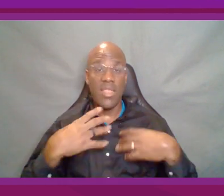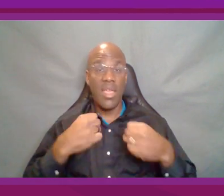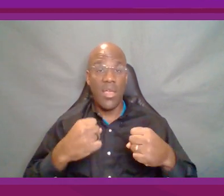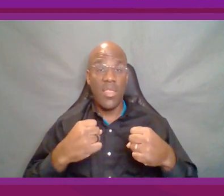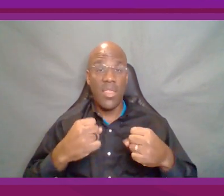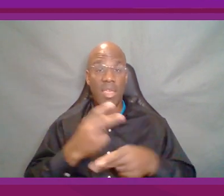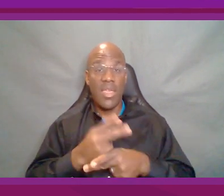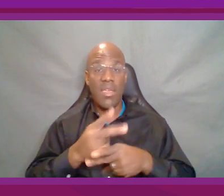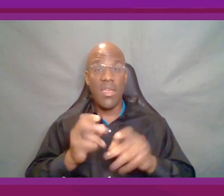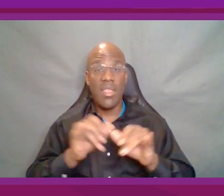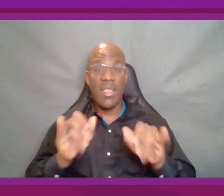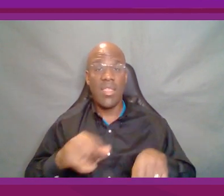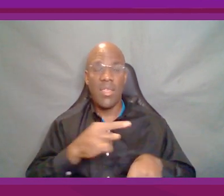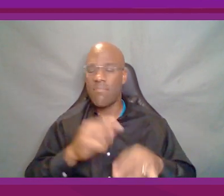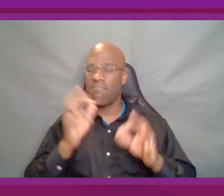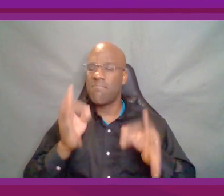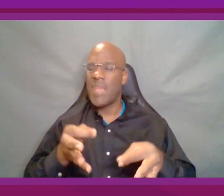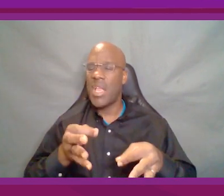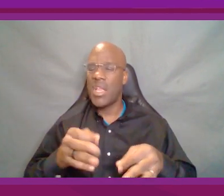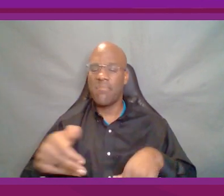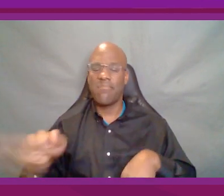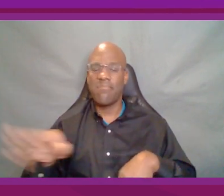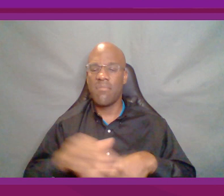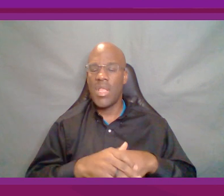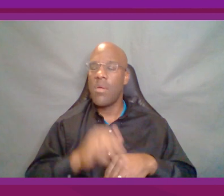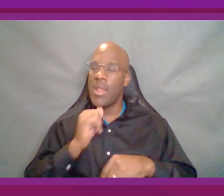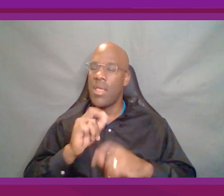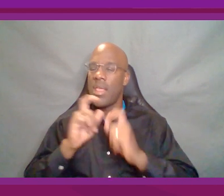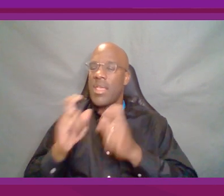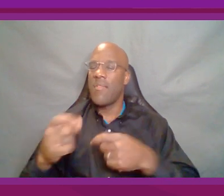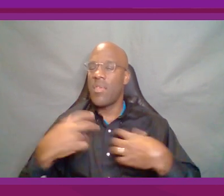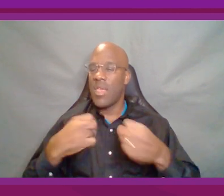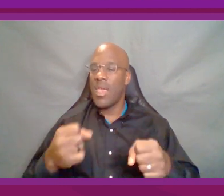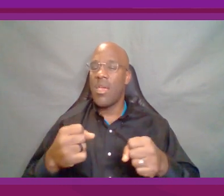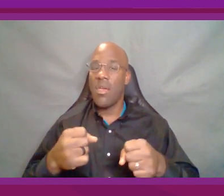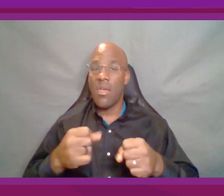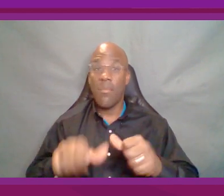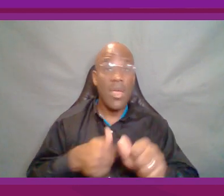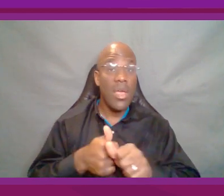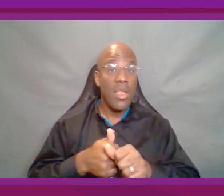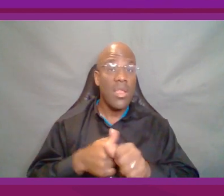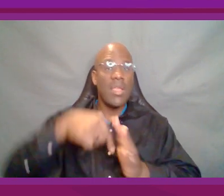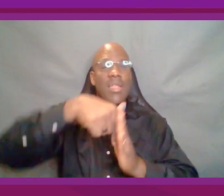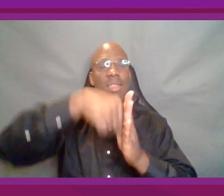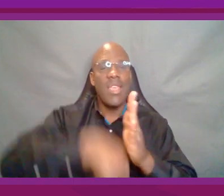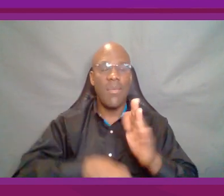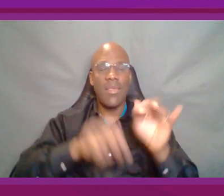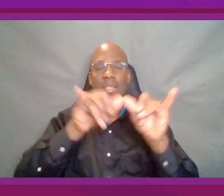system decides not to give them quality of care due to deeply systemic medical ableism.